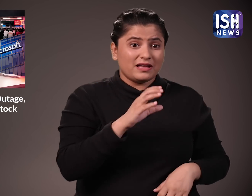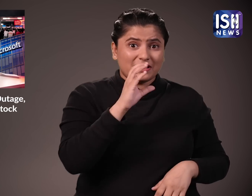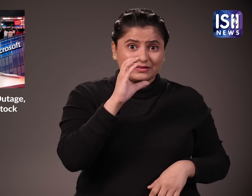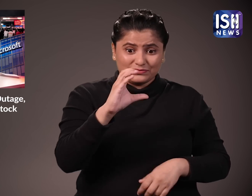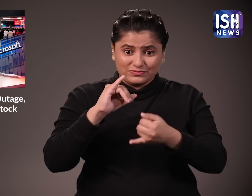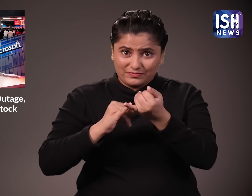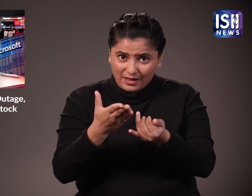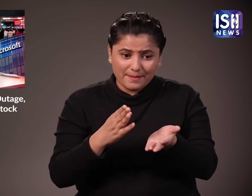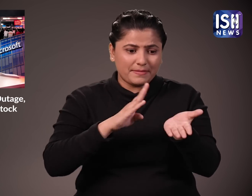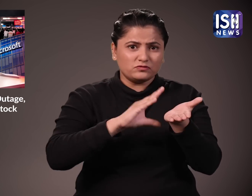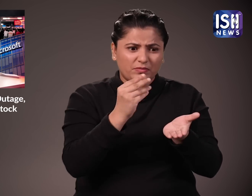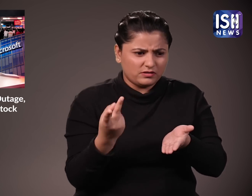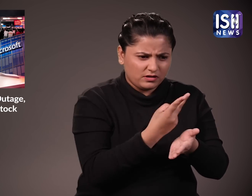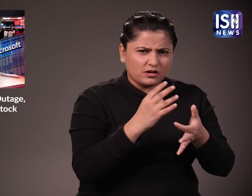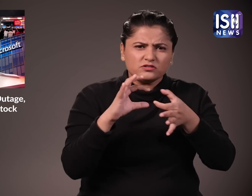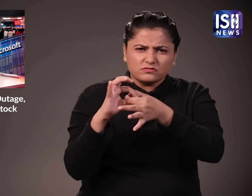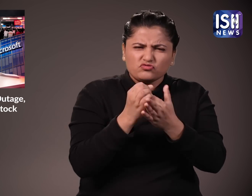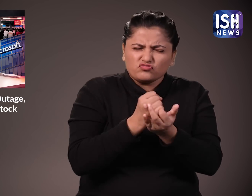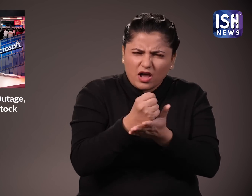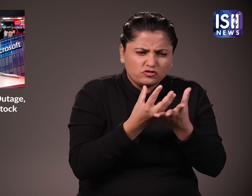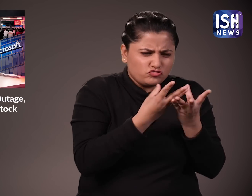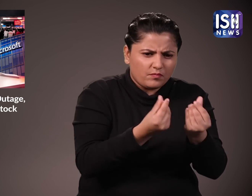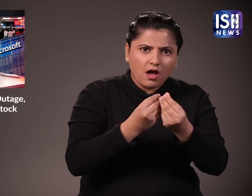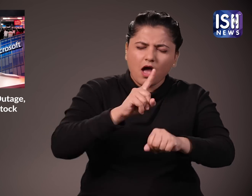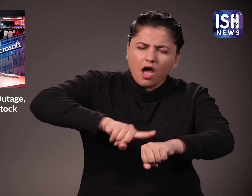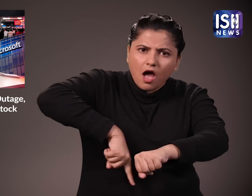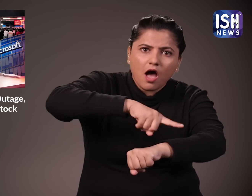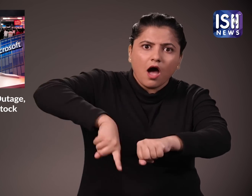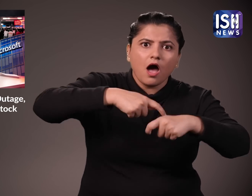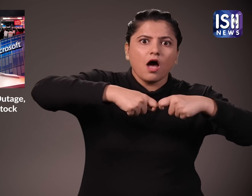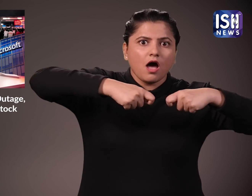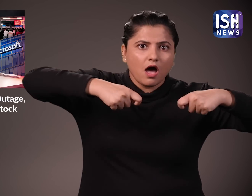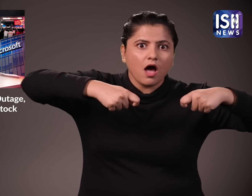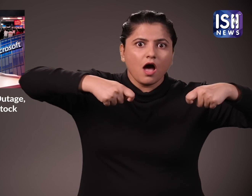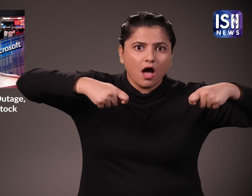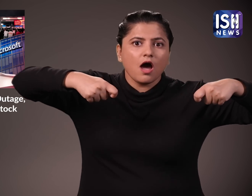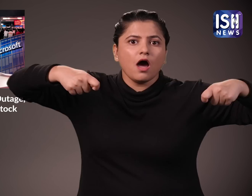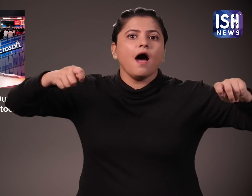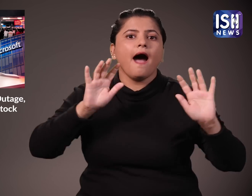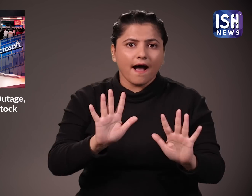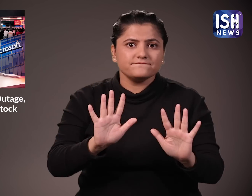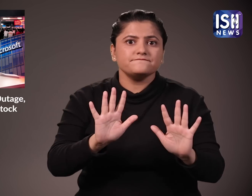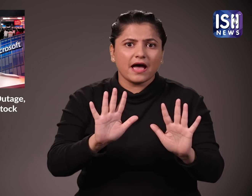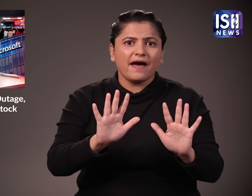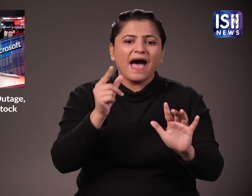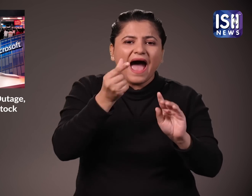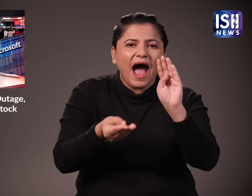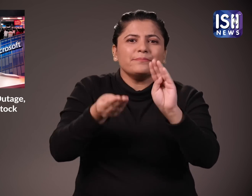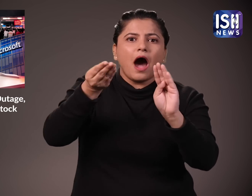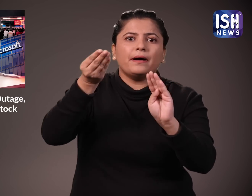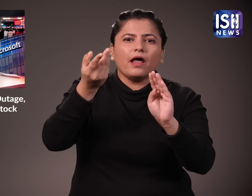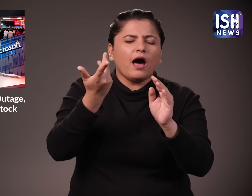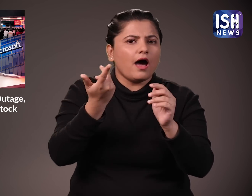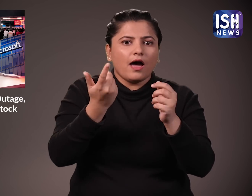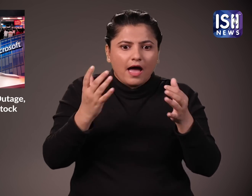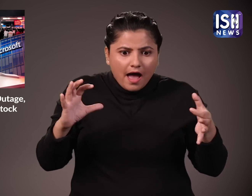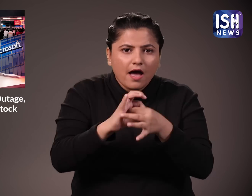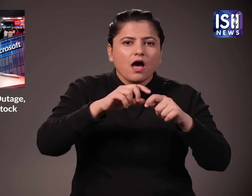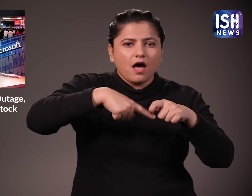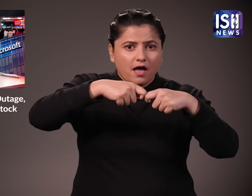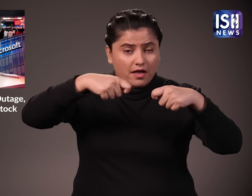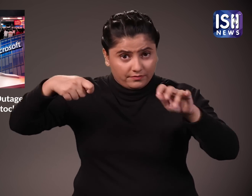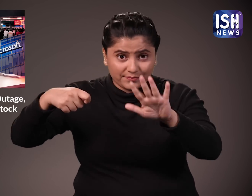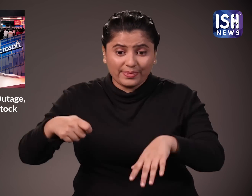CrowdStrike and Microsoft took several hours to restore the services.